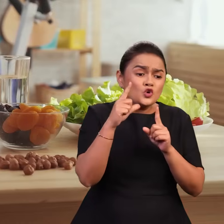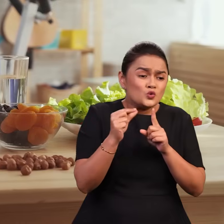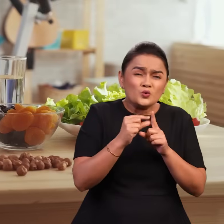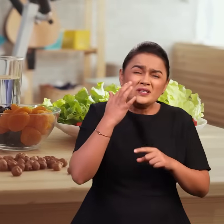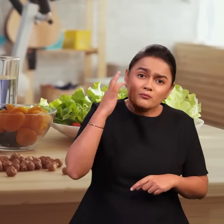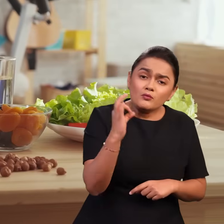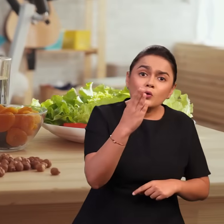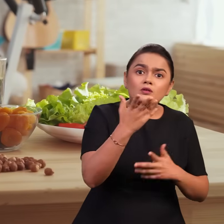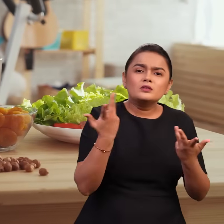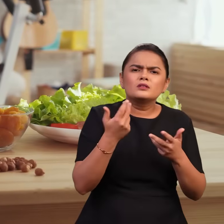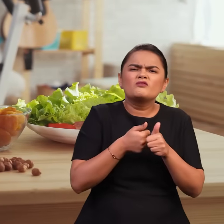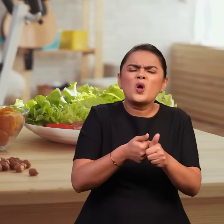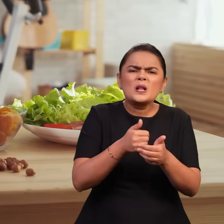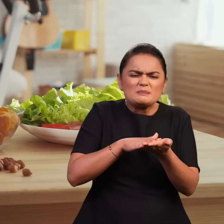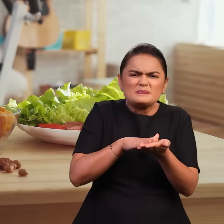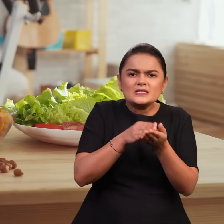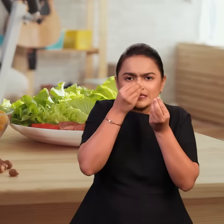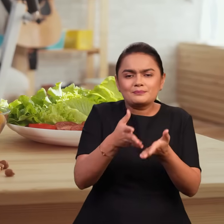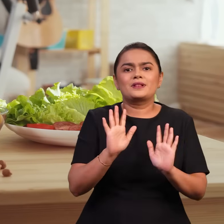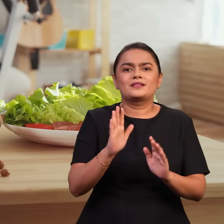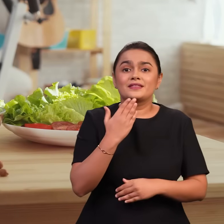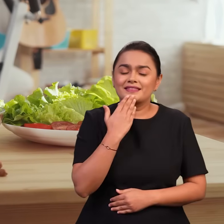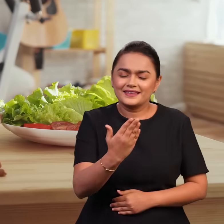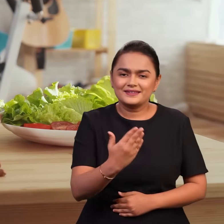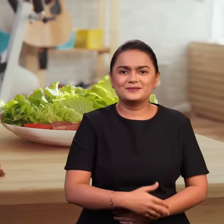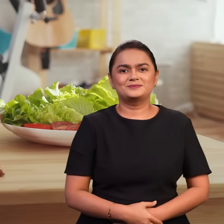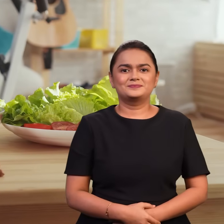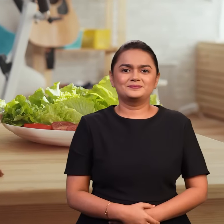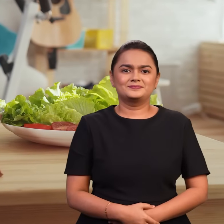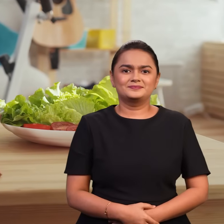All you have to do is follow the basics. Thank you very much.